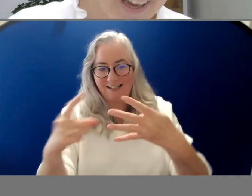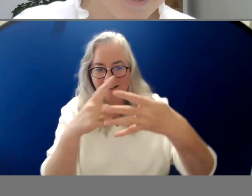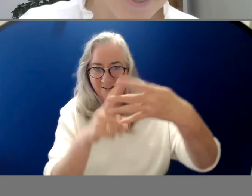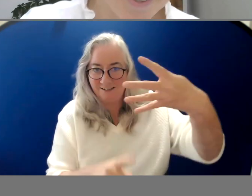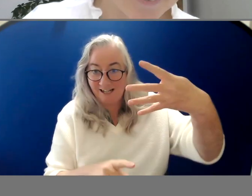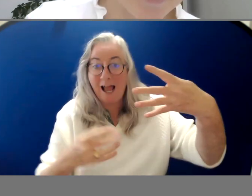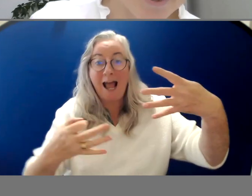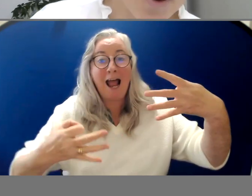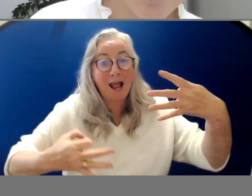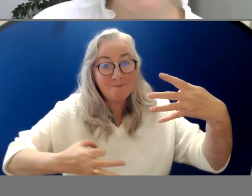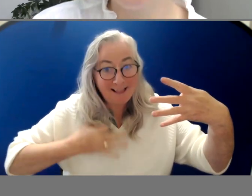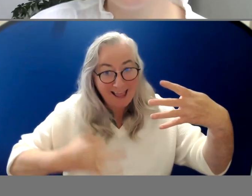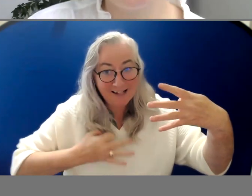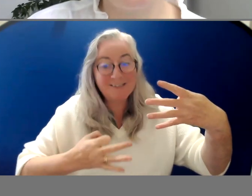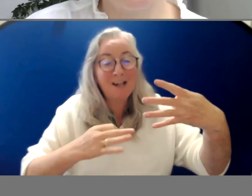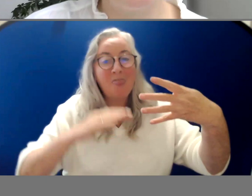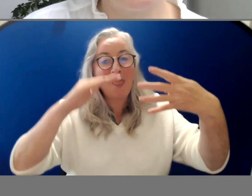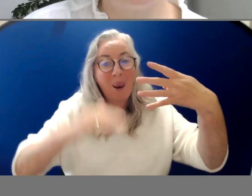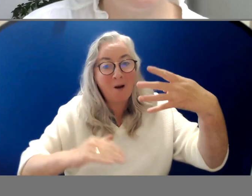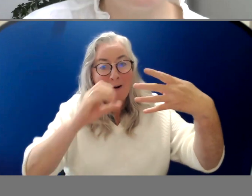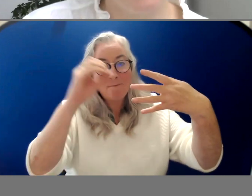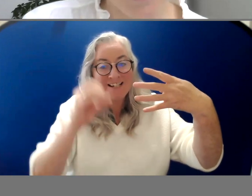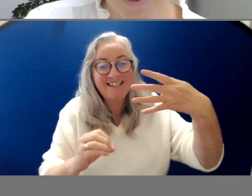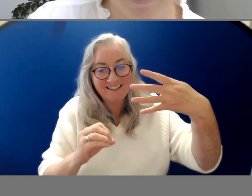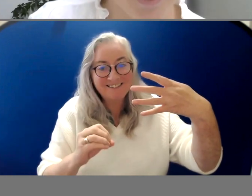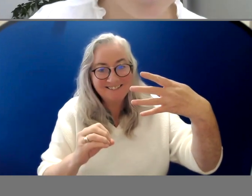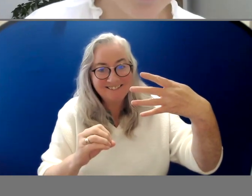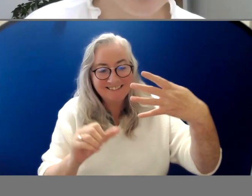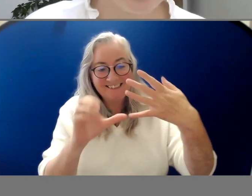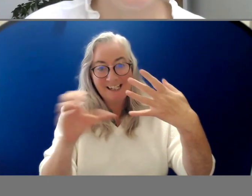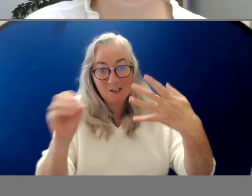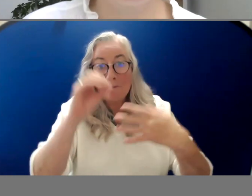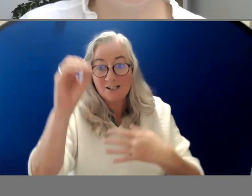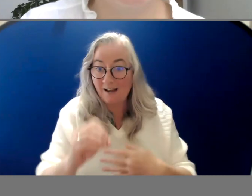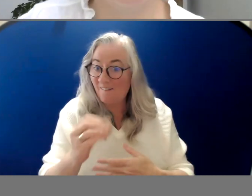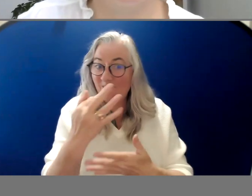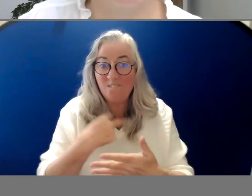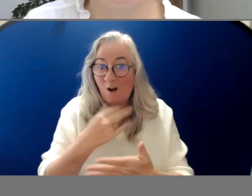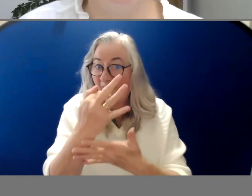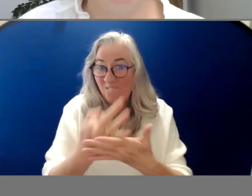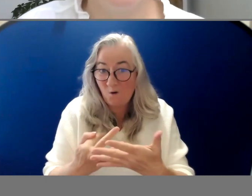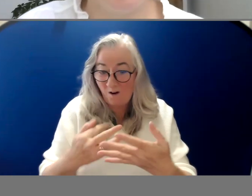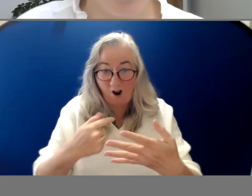glad that the lowest percentage said 60% because very few of us really fall into those